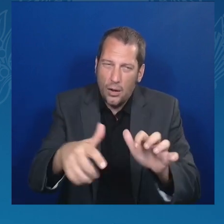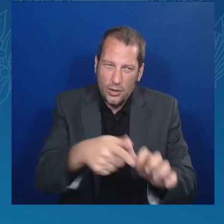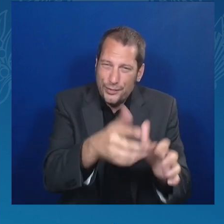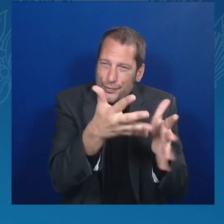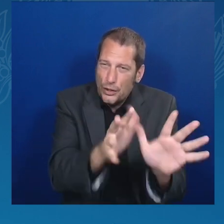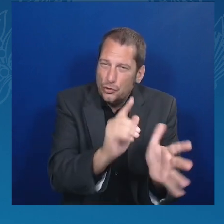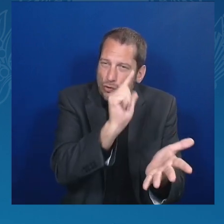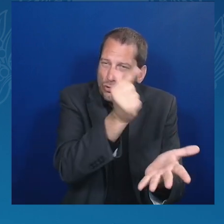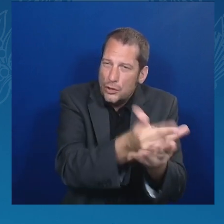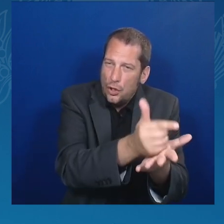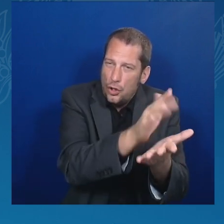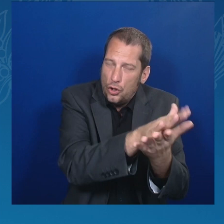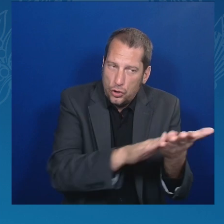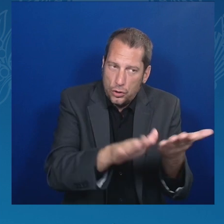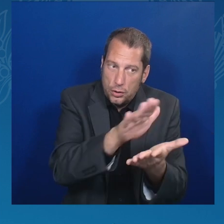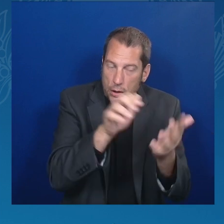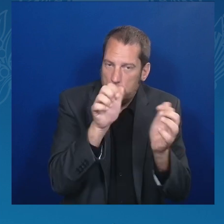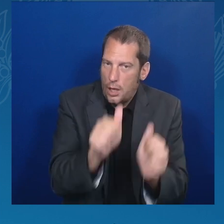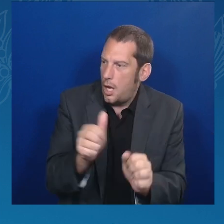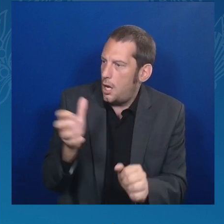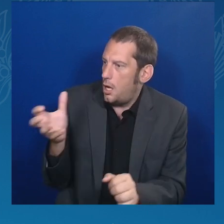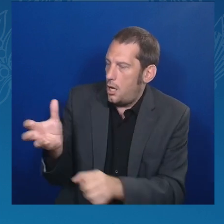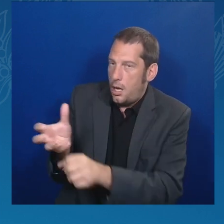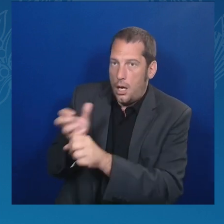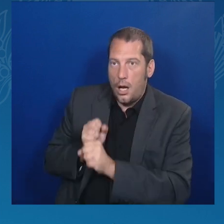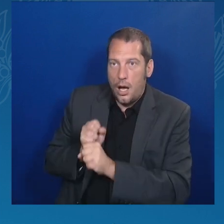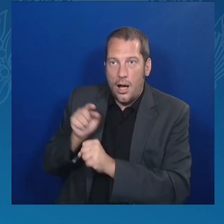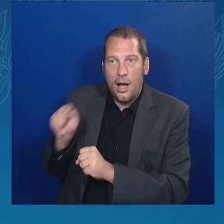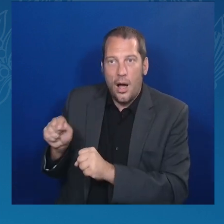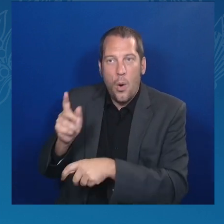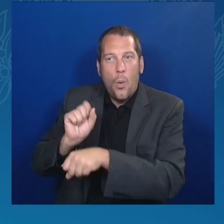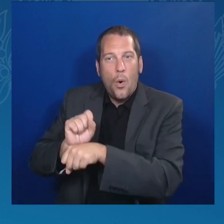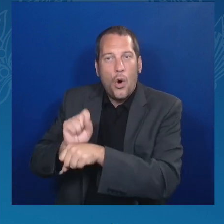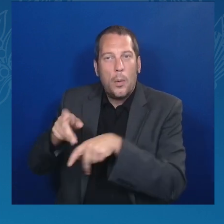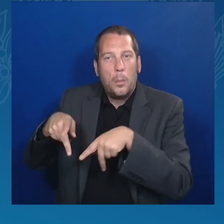from their extraordinary skill, talent, and ambition.